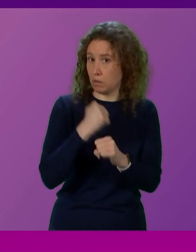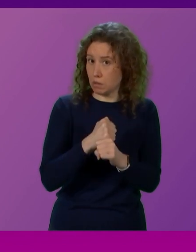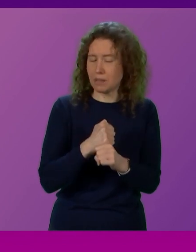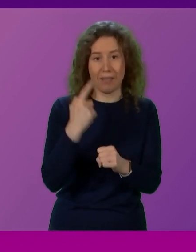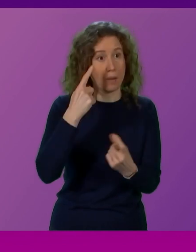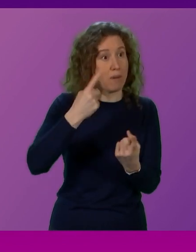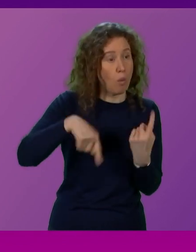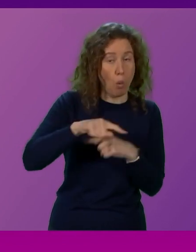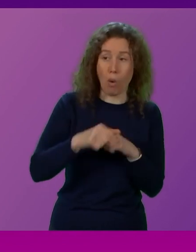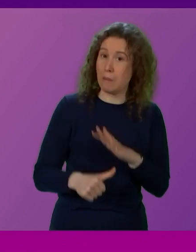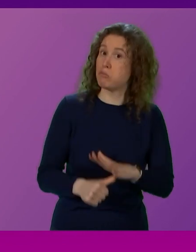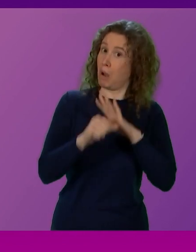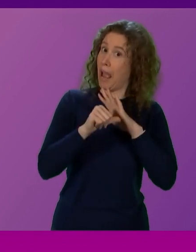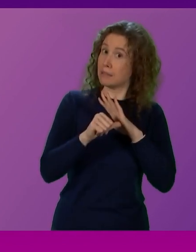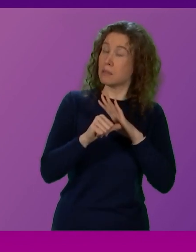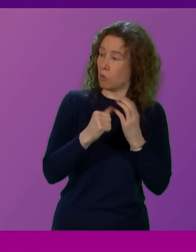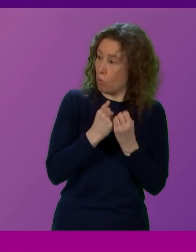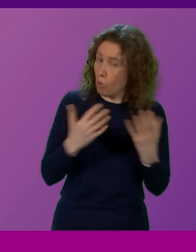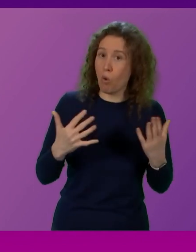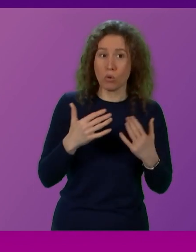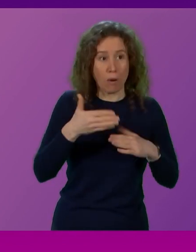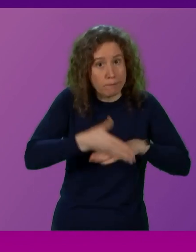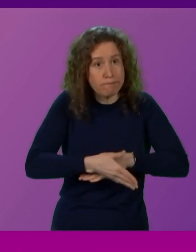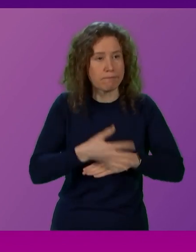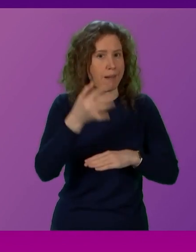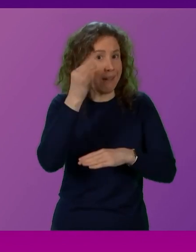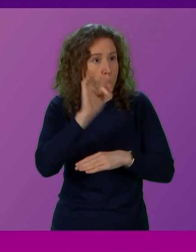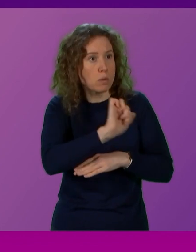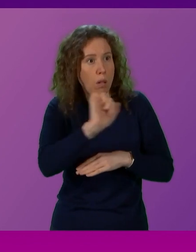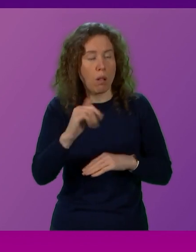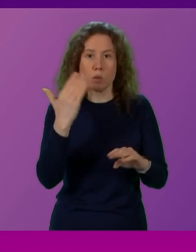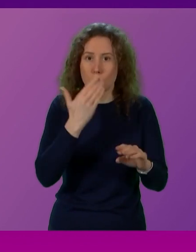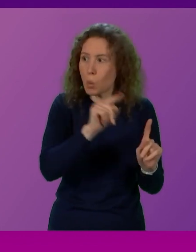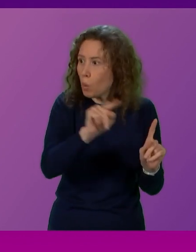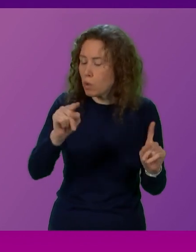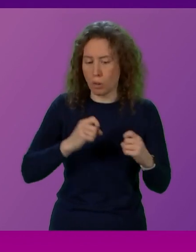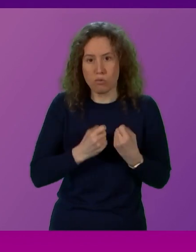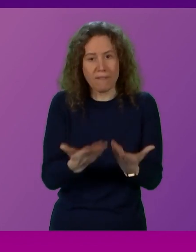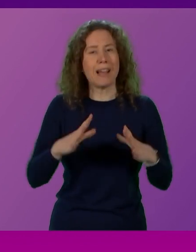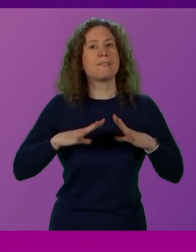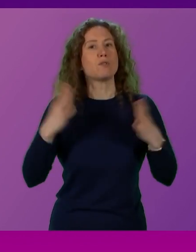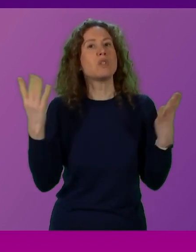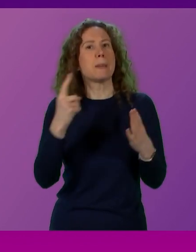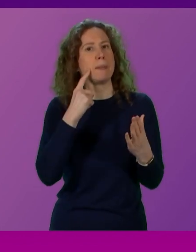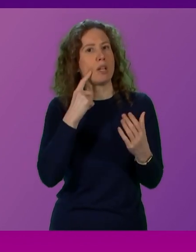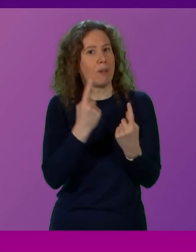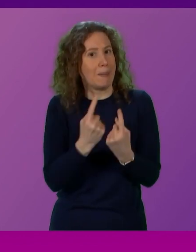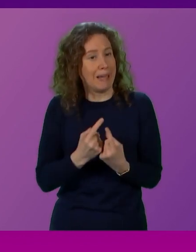all been hugely impressed by the work that is being done by councils, schools and others to make free period products widely available.